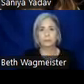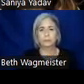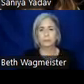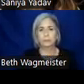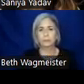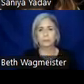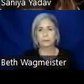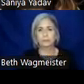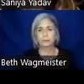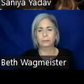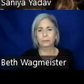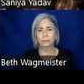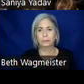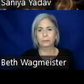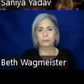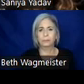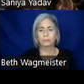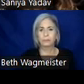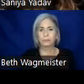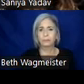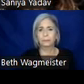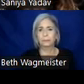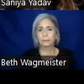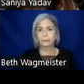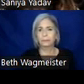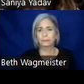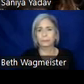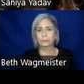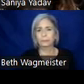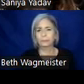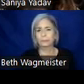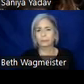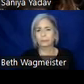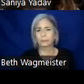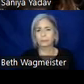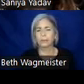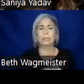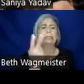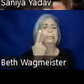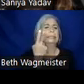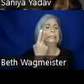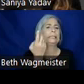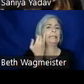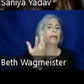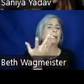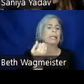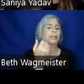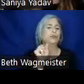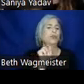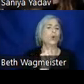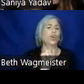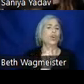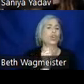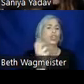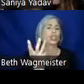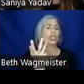video and explain the process of that. >> MITALI KAMAT: Yeah. It seems like --